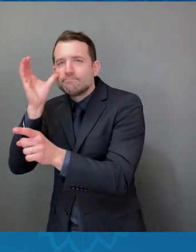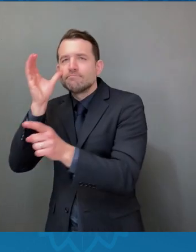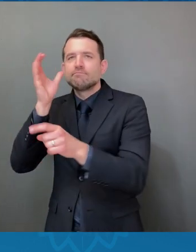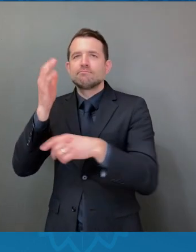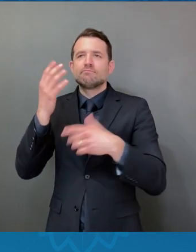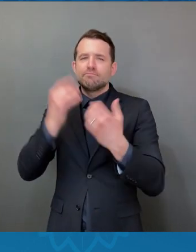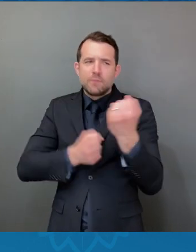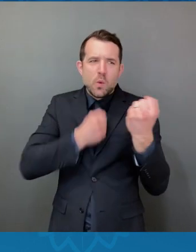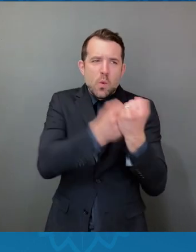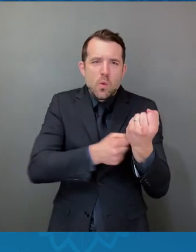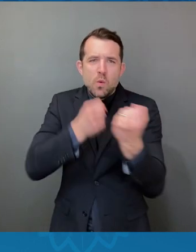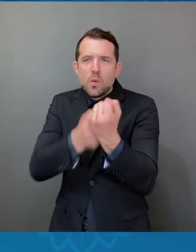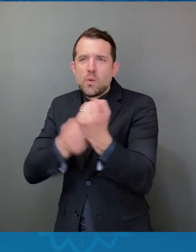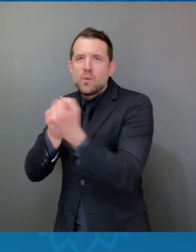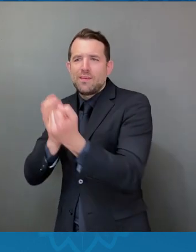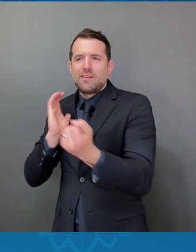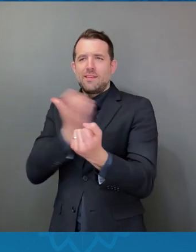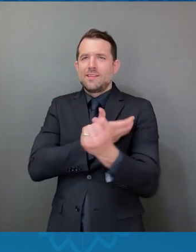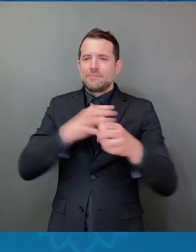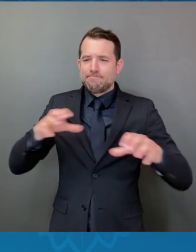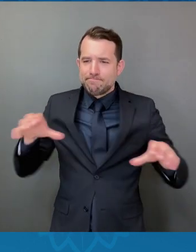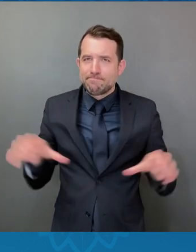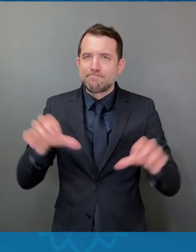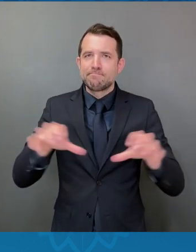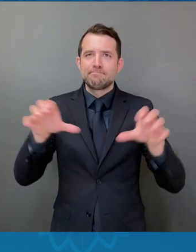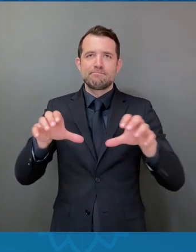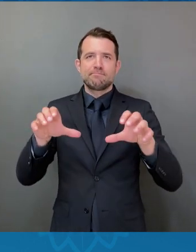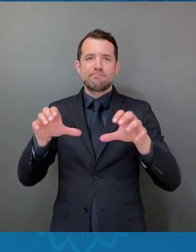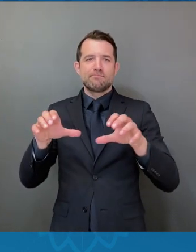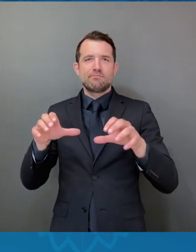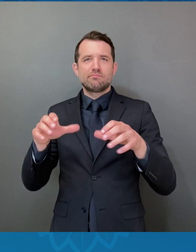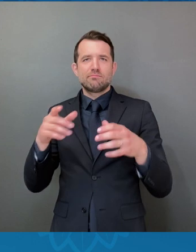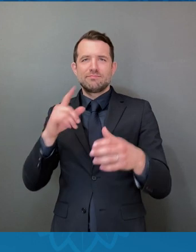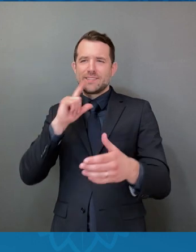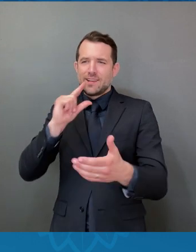And ensuring that this administration is using all the tools at our disposal in this fight.